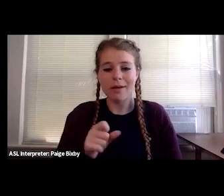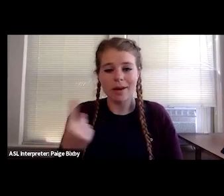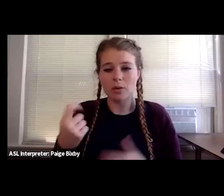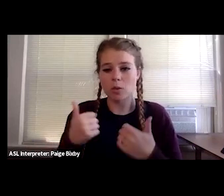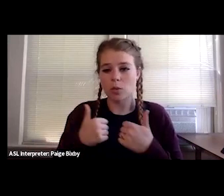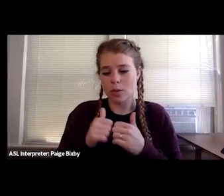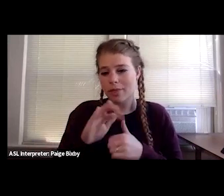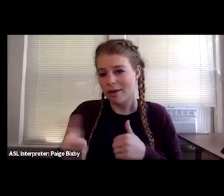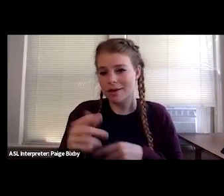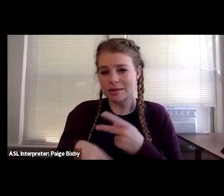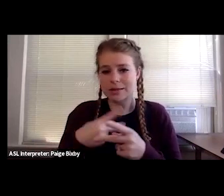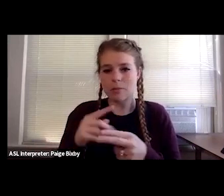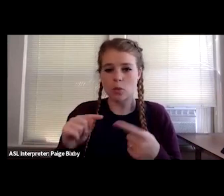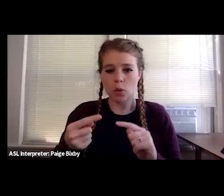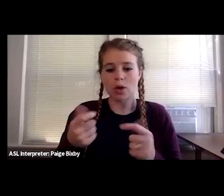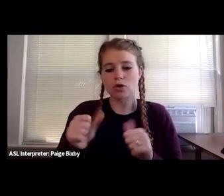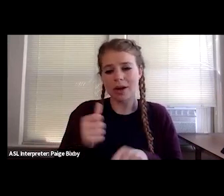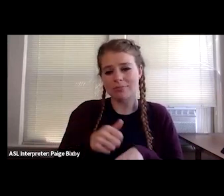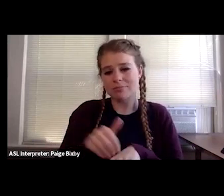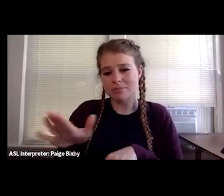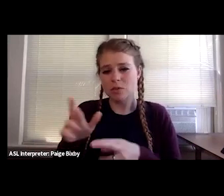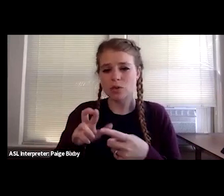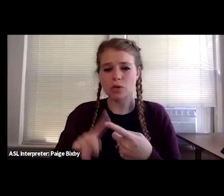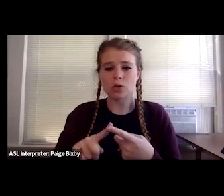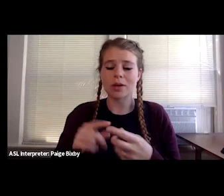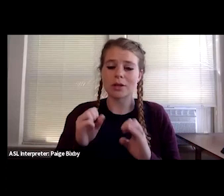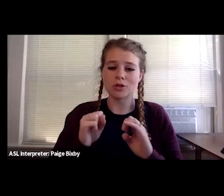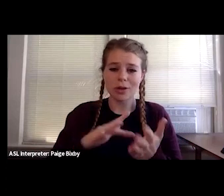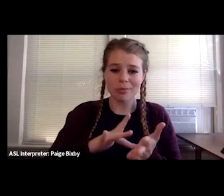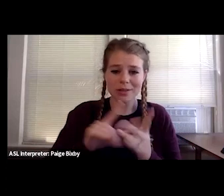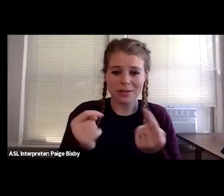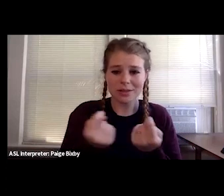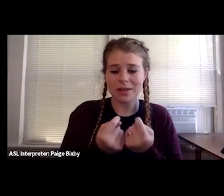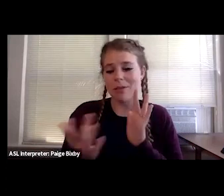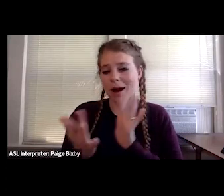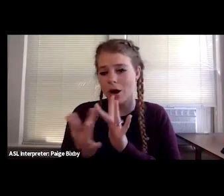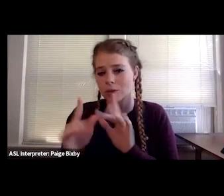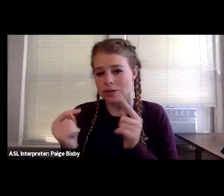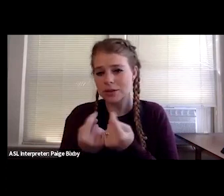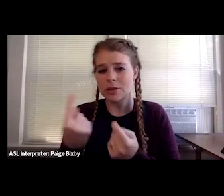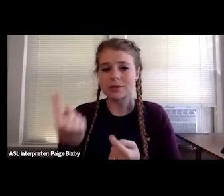try to refer them to a medical care, street medicine team, outreach team, some type of trained medical professional